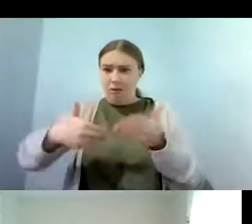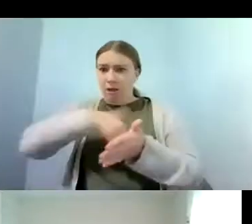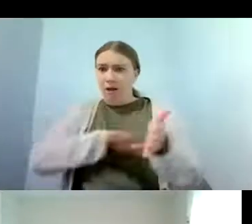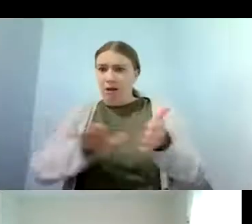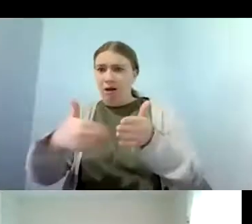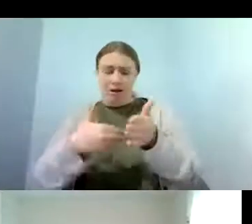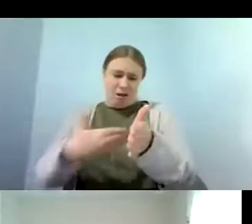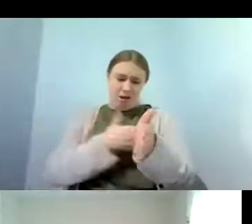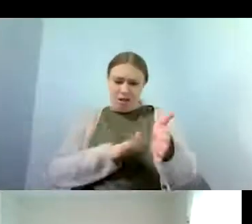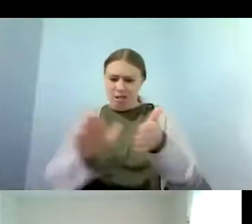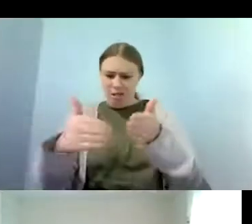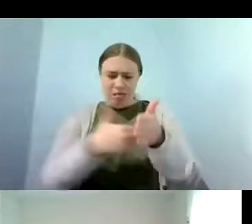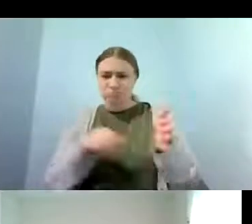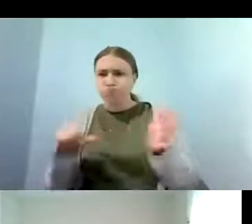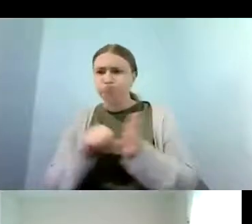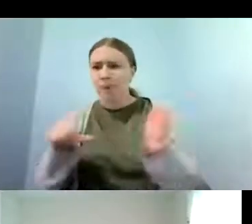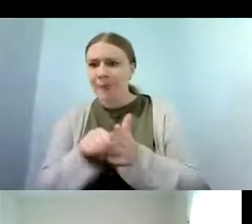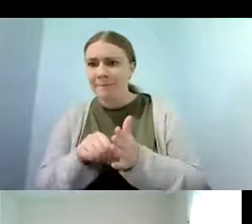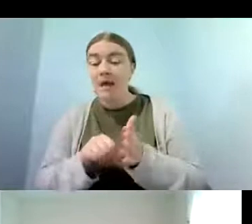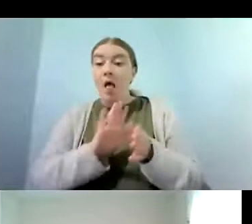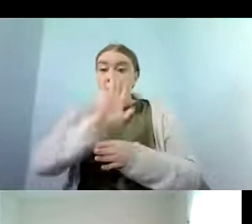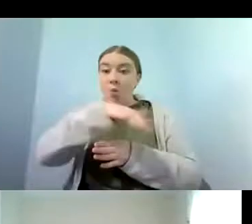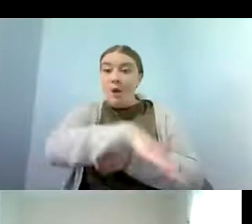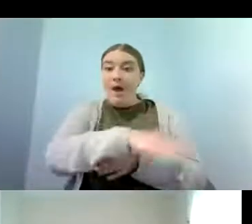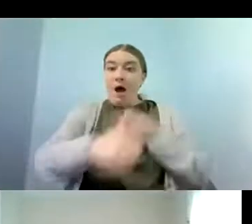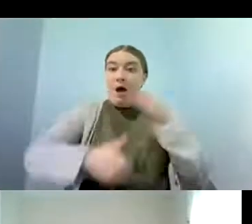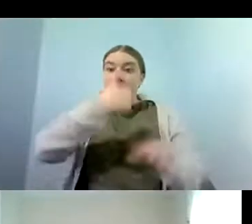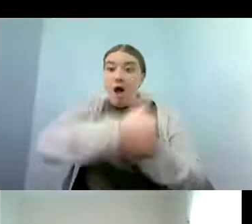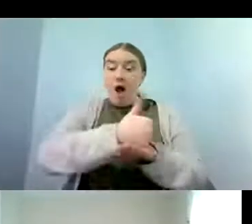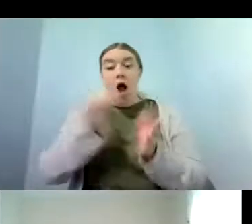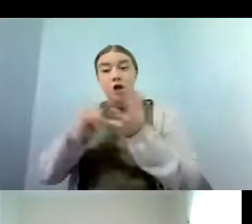and very very quickly after the weirs were installed shad numbers declined dramatically